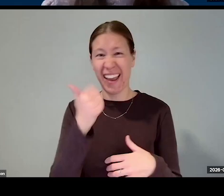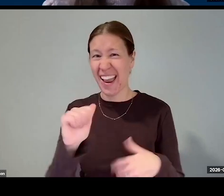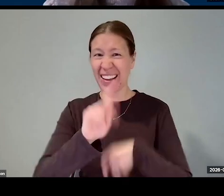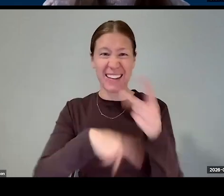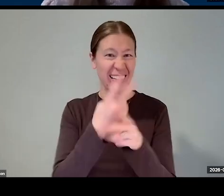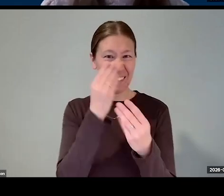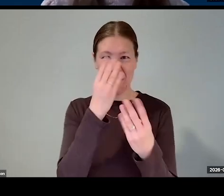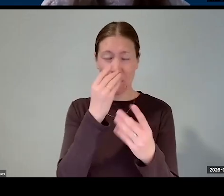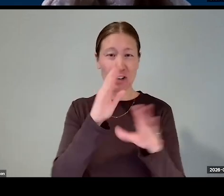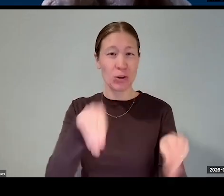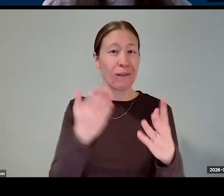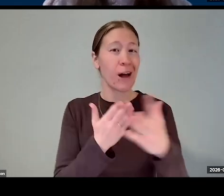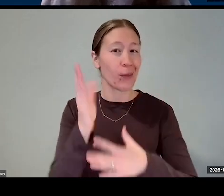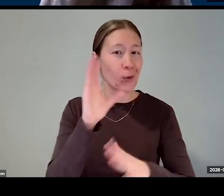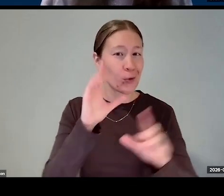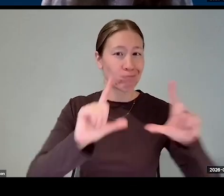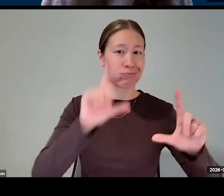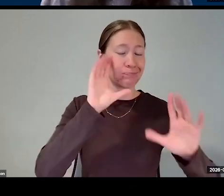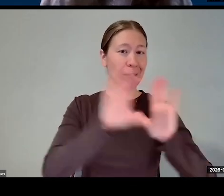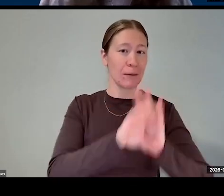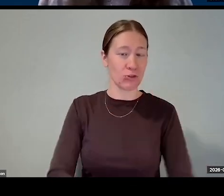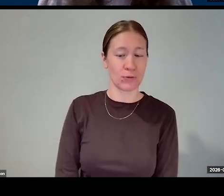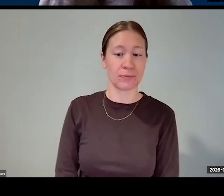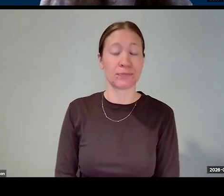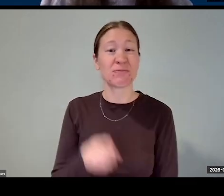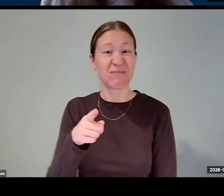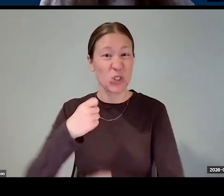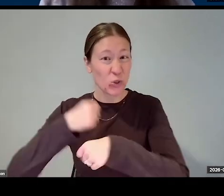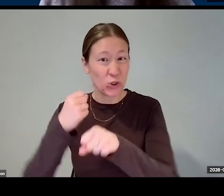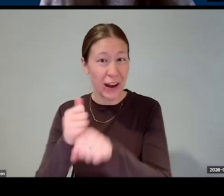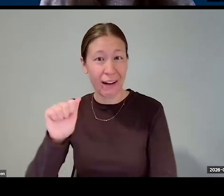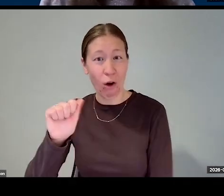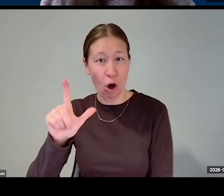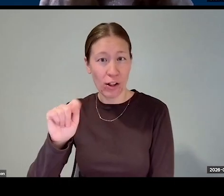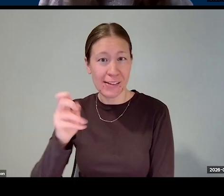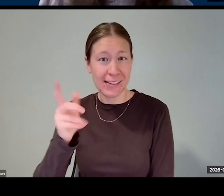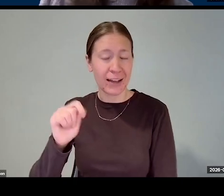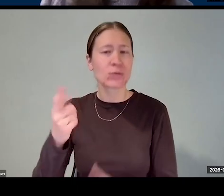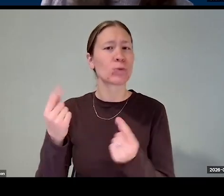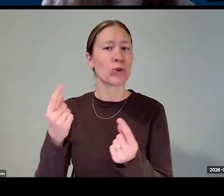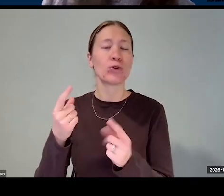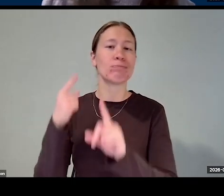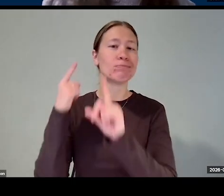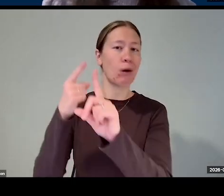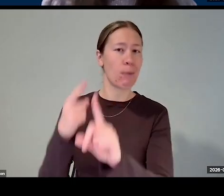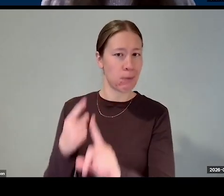When you're writing alt text for an image, you can keep it pretty concise. One way I like to think about it is